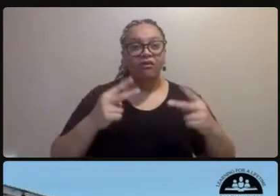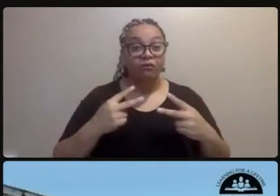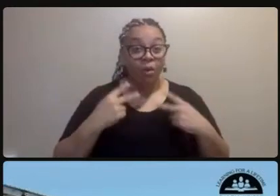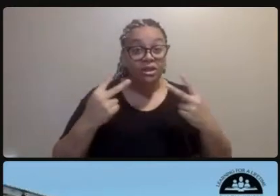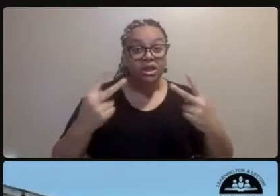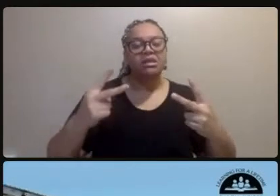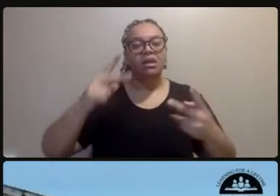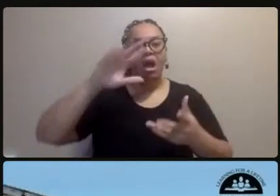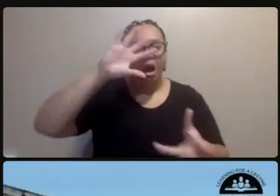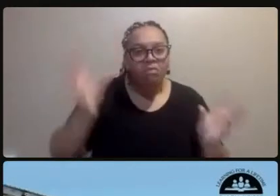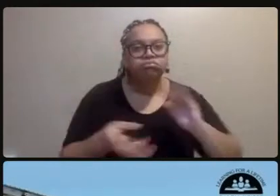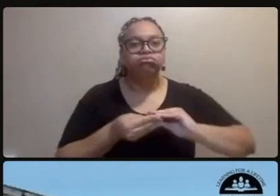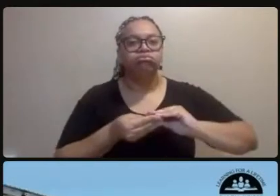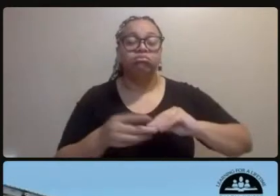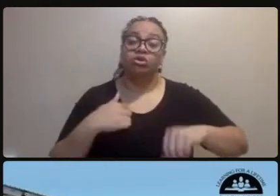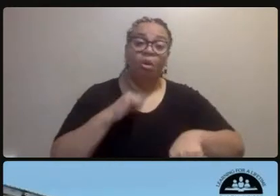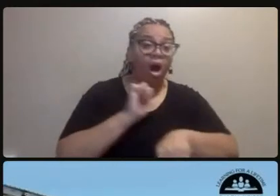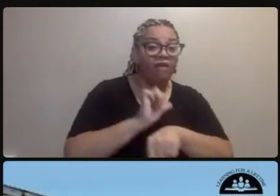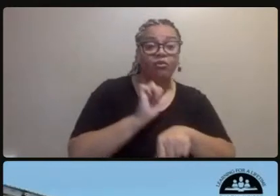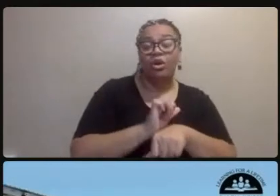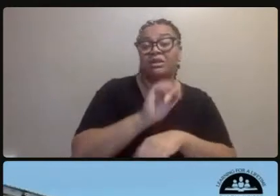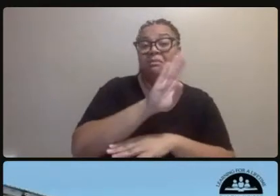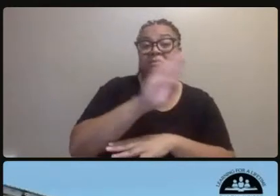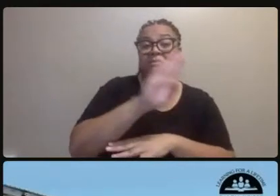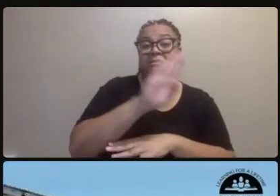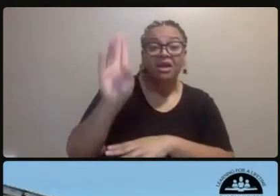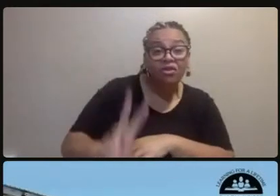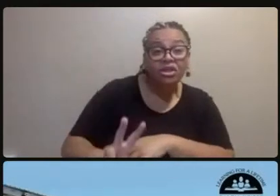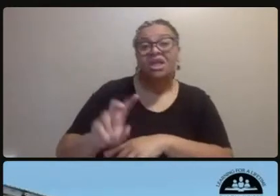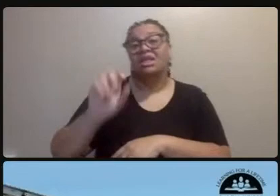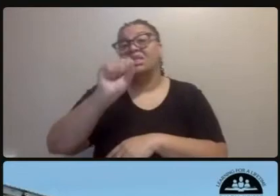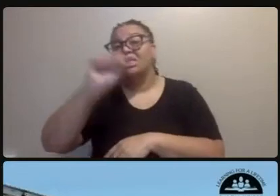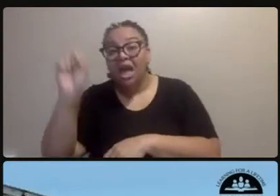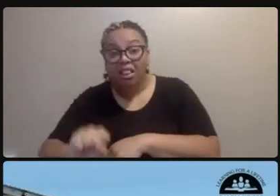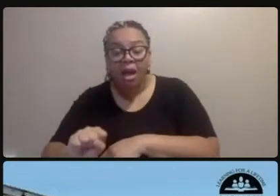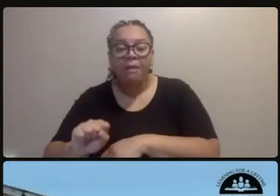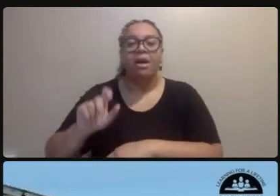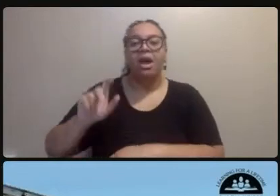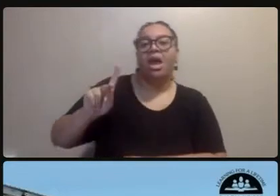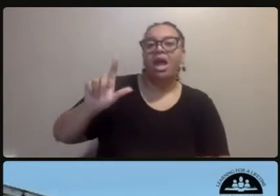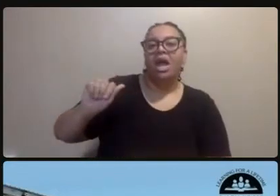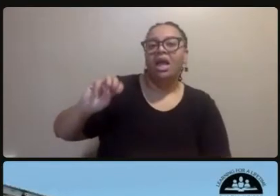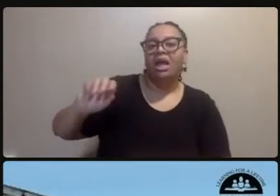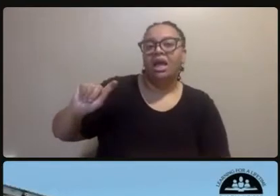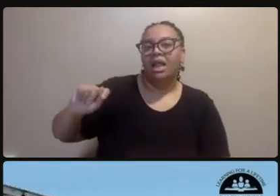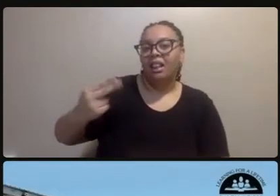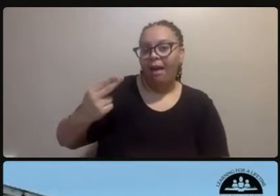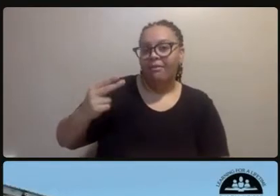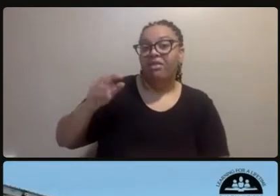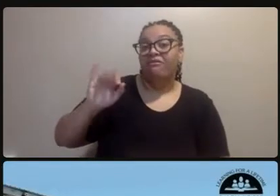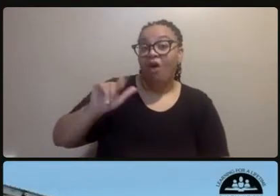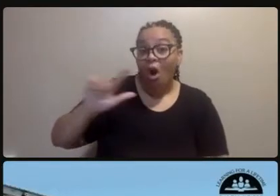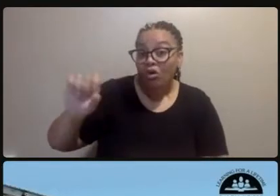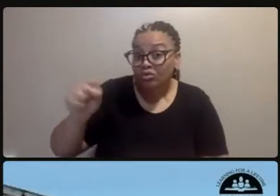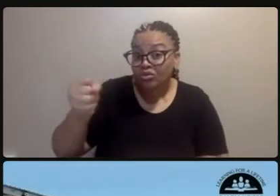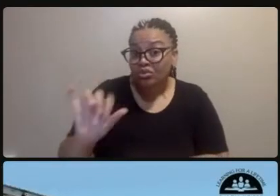FIND WAYS TO BRING THESE VOICES TOGETHER FOR COMMON GOALS HERE